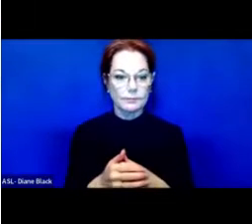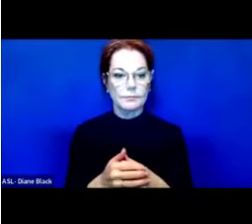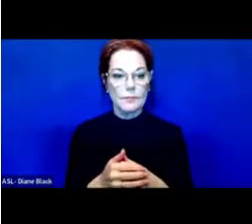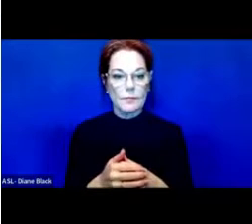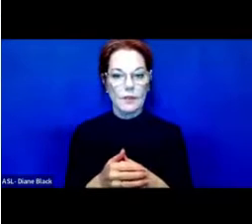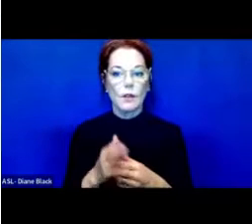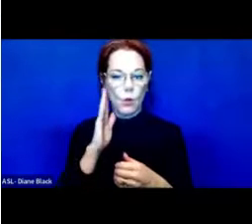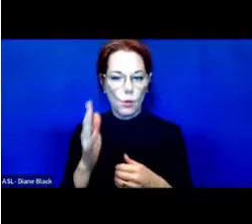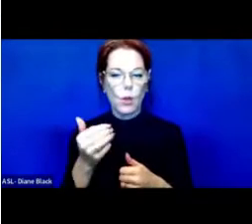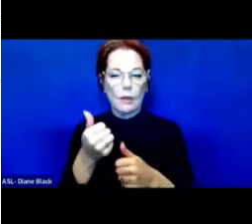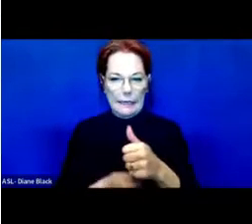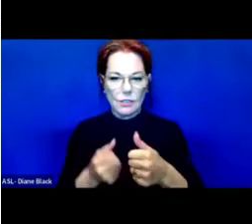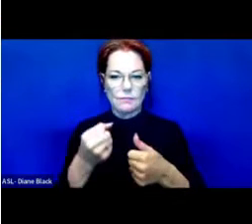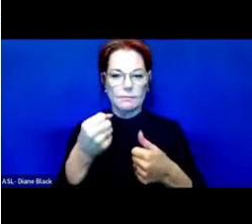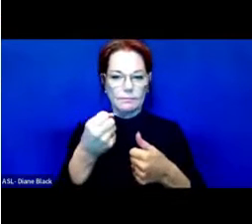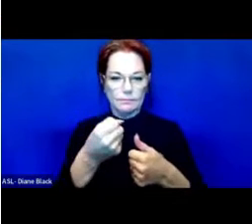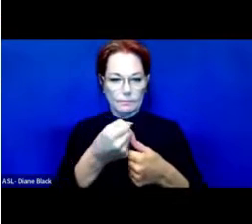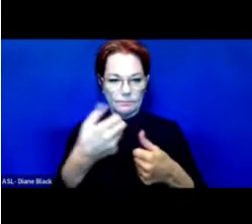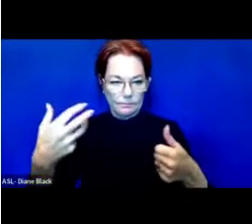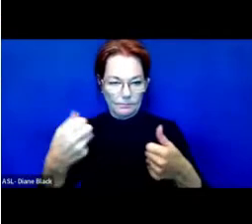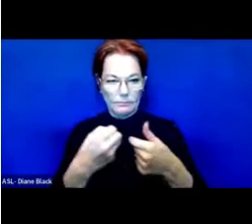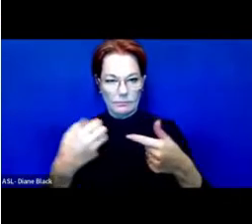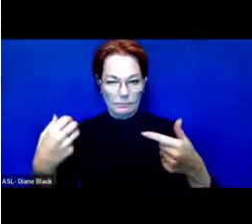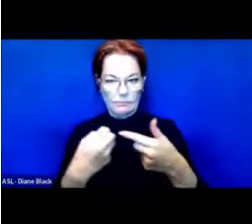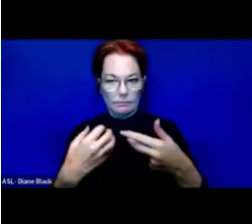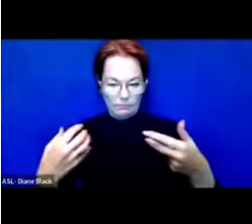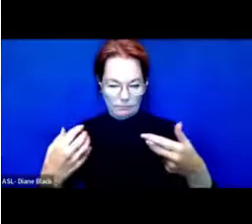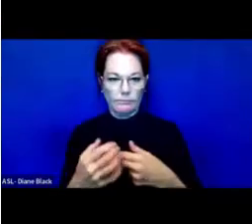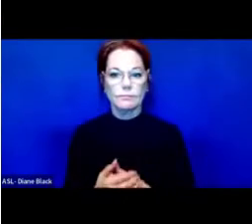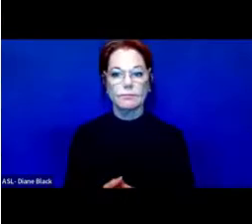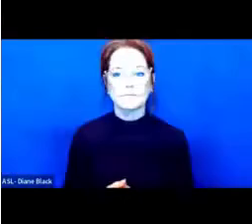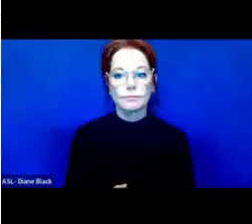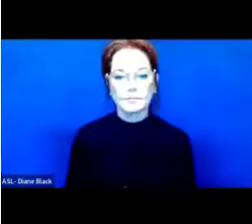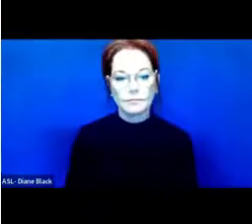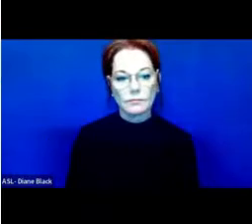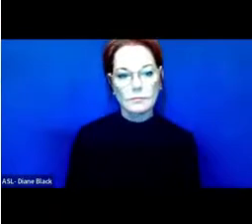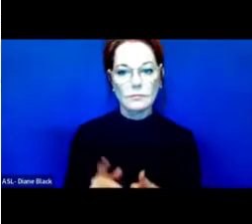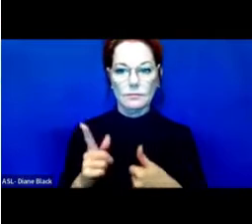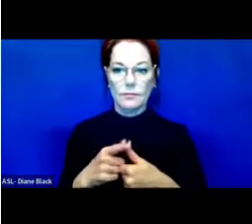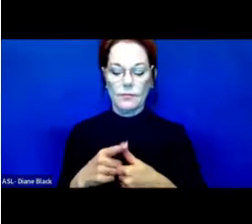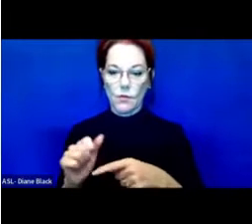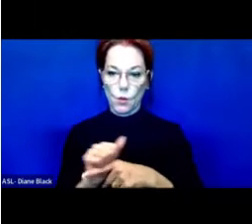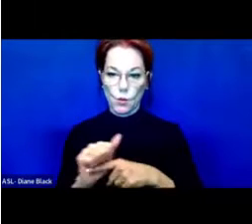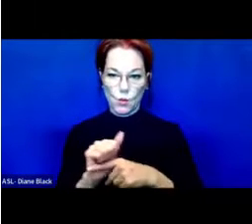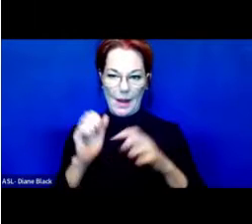these recommendation areas. A little bit more here. So we'll start with training and education, so we can go to the next slide.